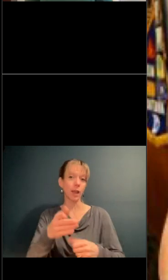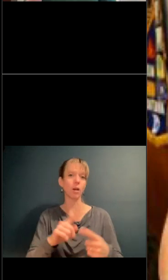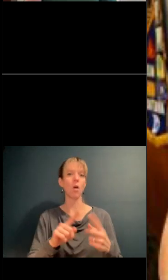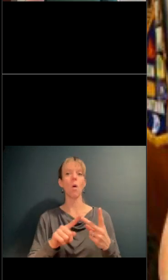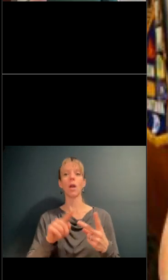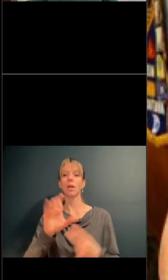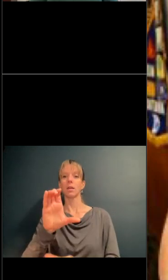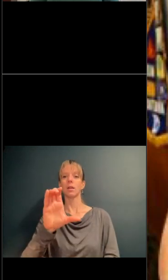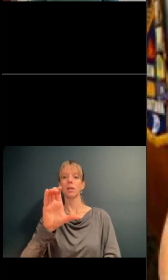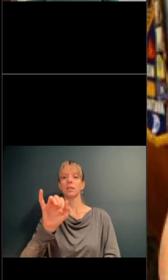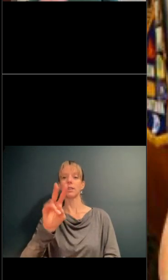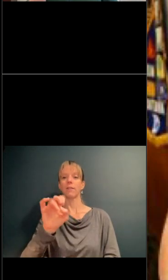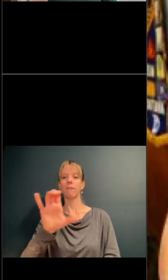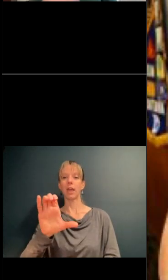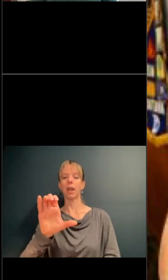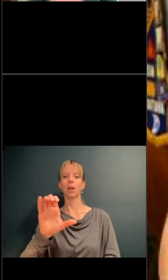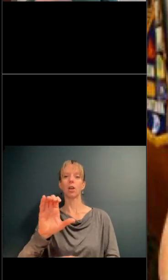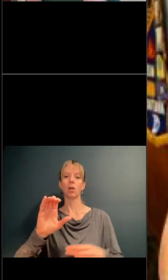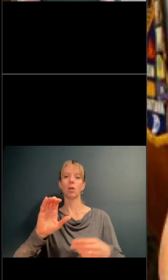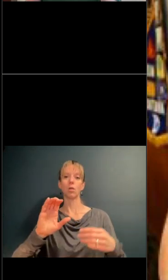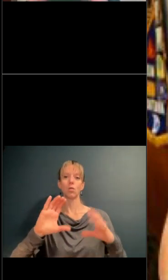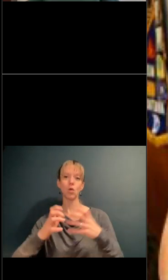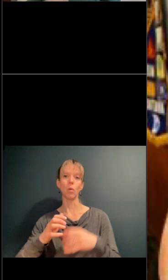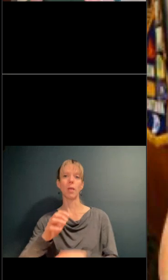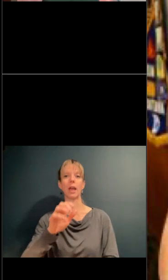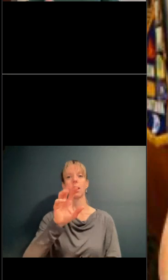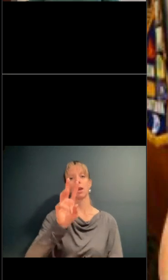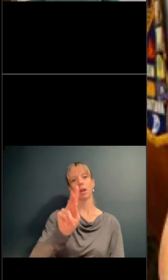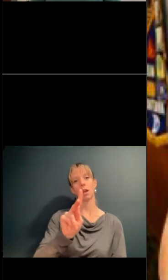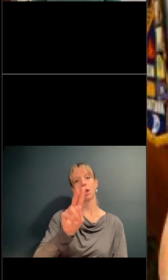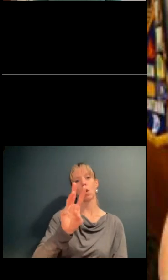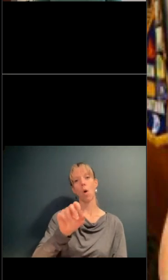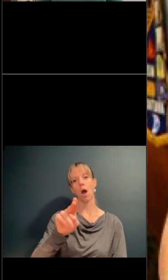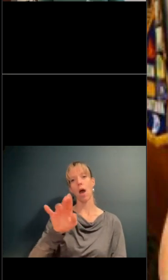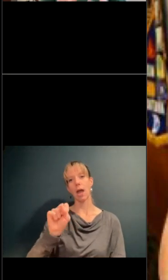The Kiwanis Club, Lions, Moose and Optimists and Rotary.